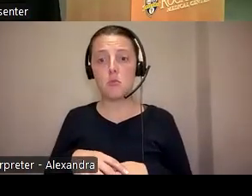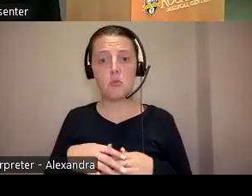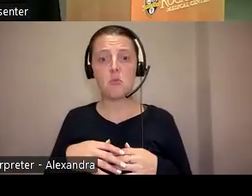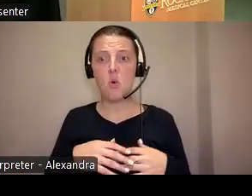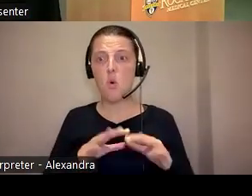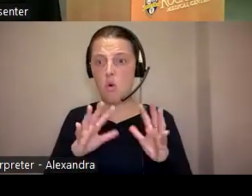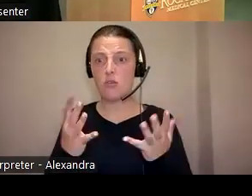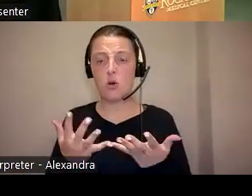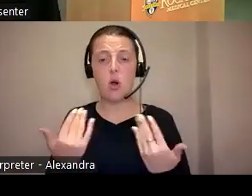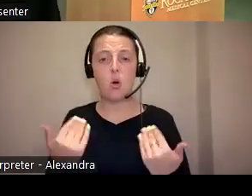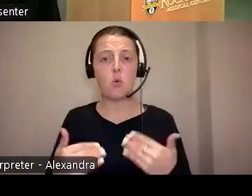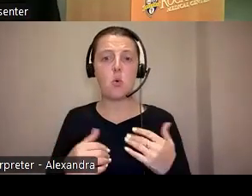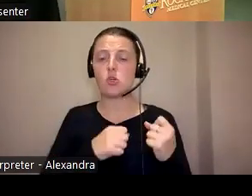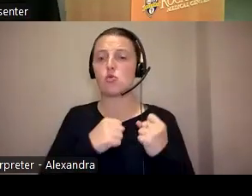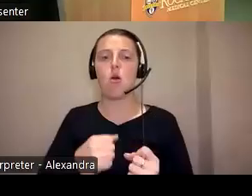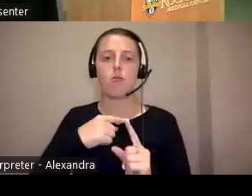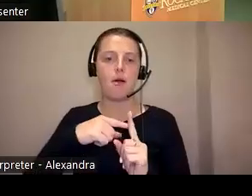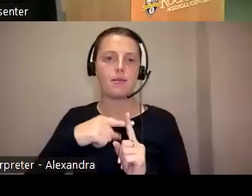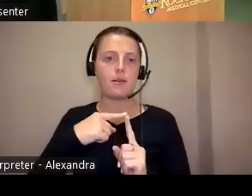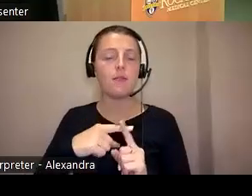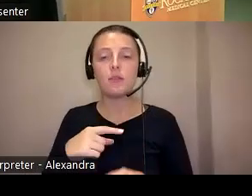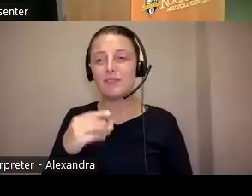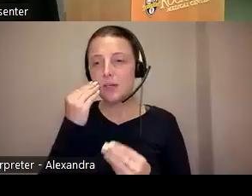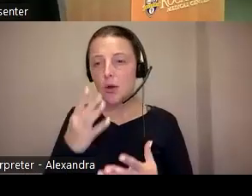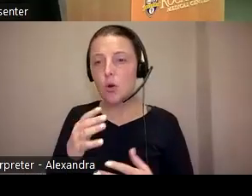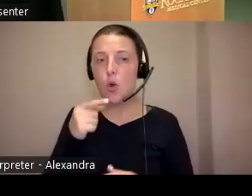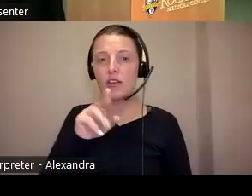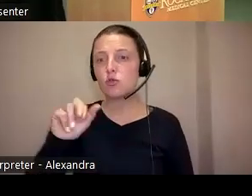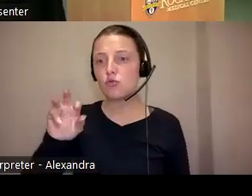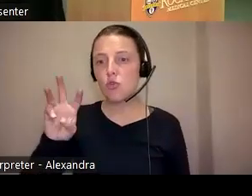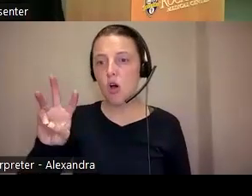want to note that this is raw data, so there could be discrepancies. um but just still would like to